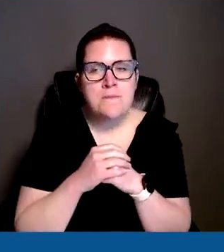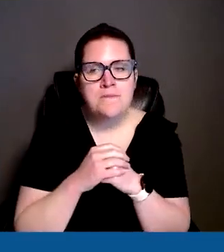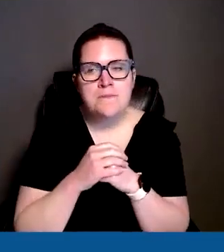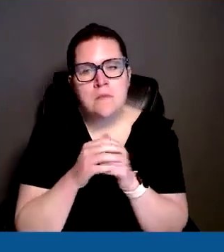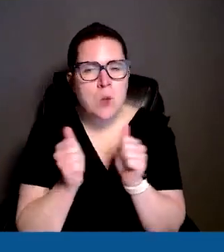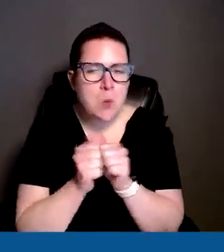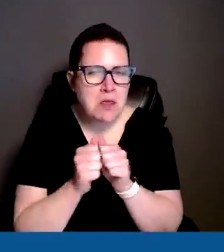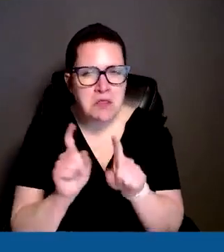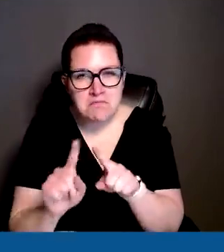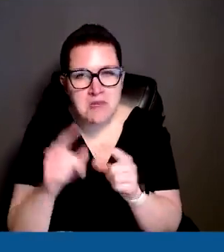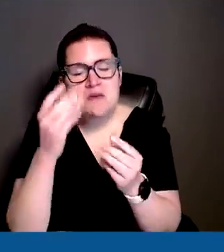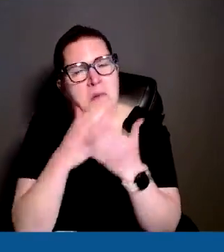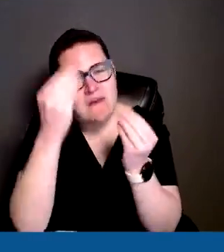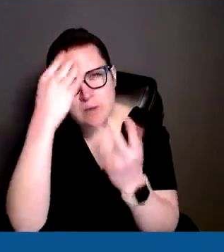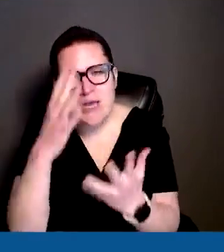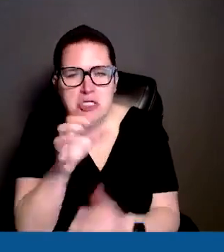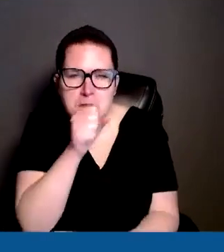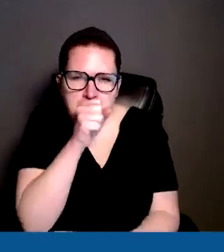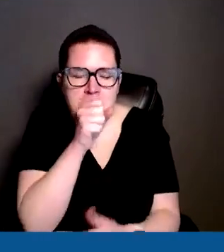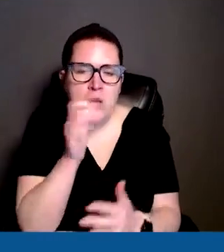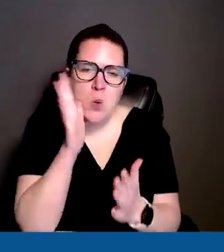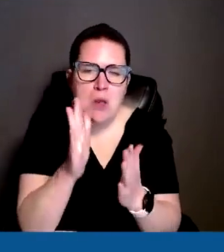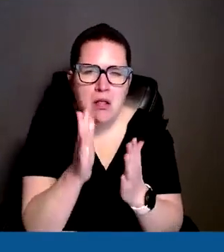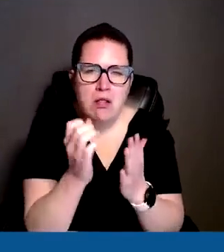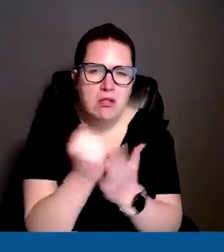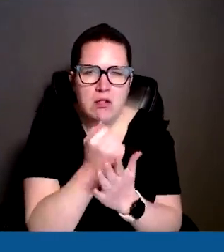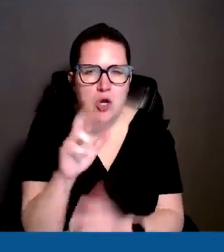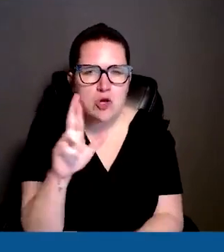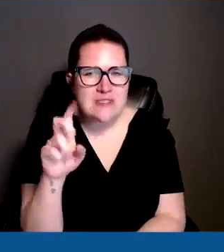that would be redacted as is processed with those kinds of requests.